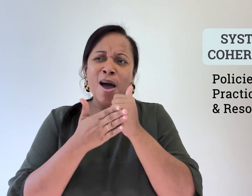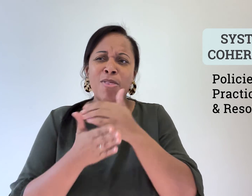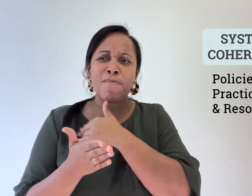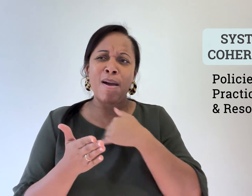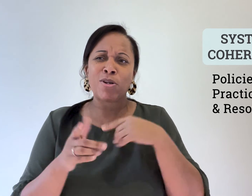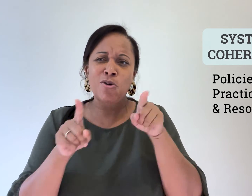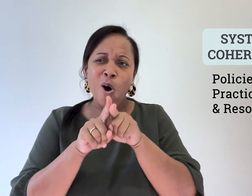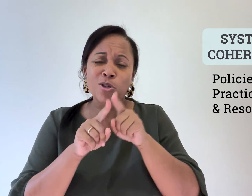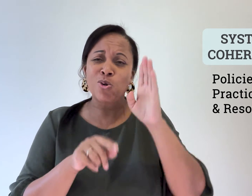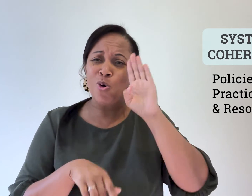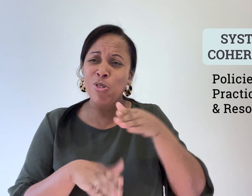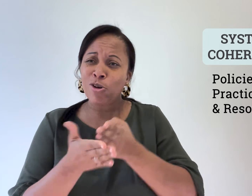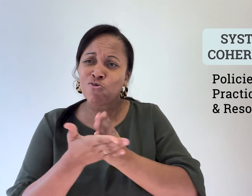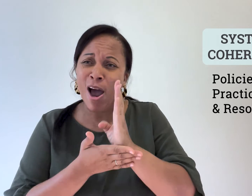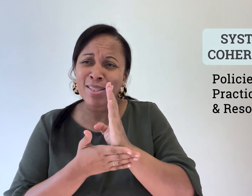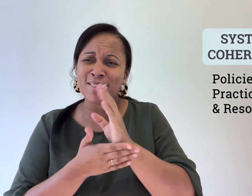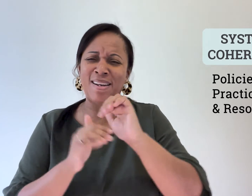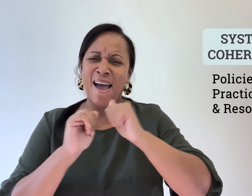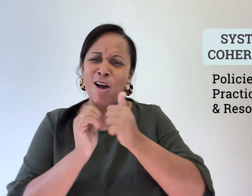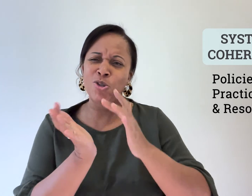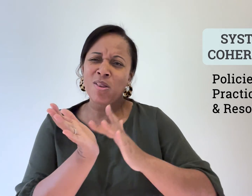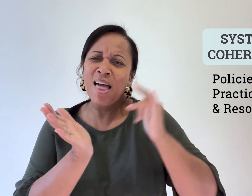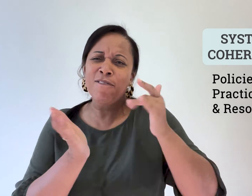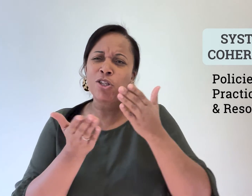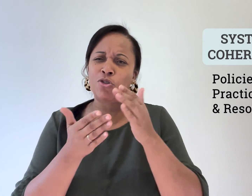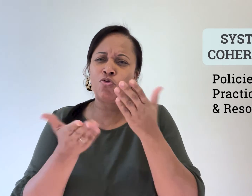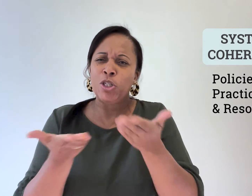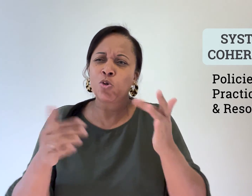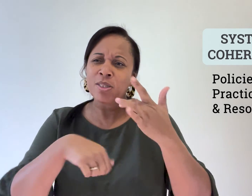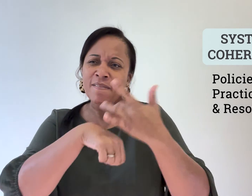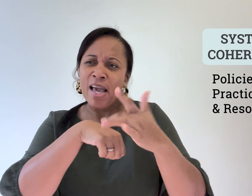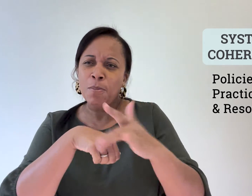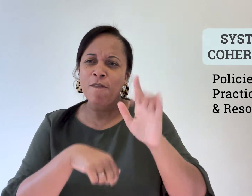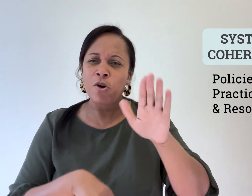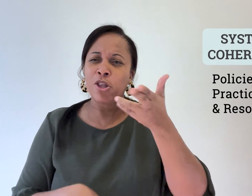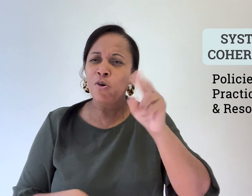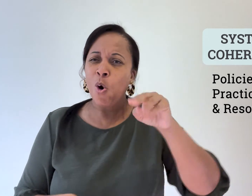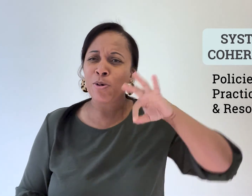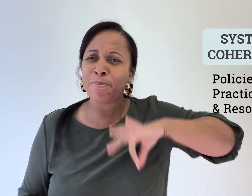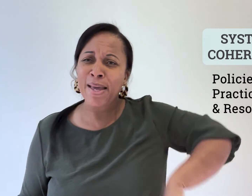It helps community members also know their rights and have the ability to leverage resources